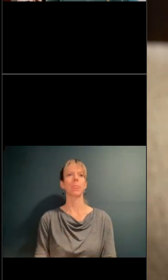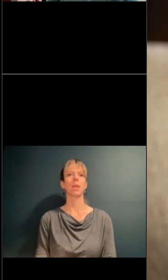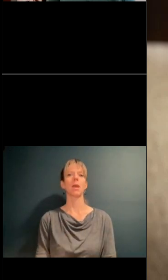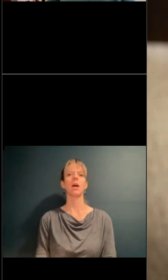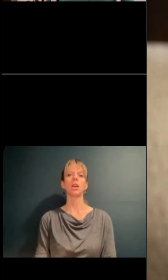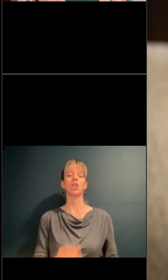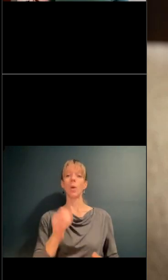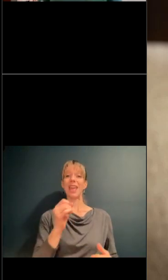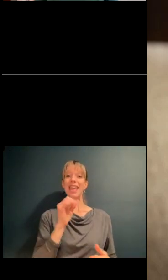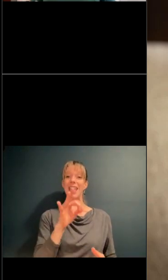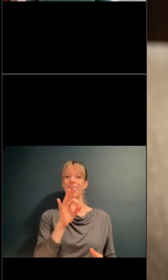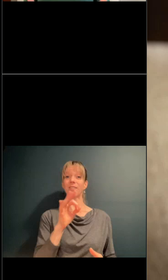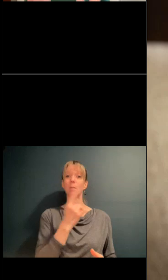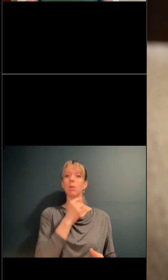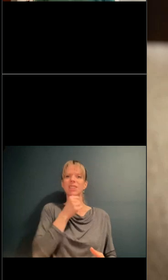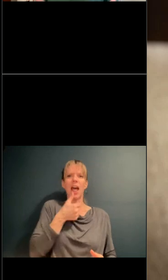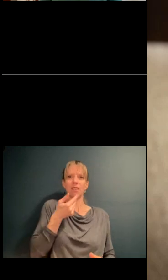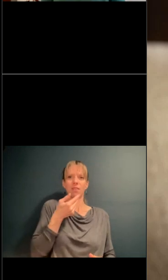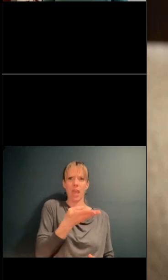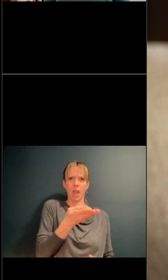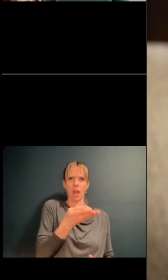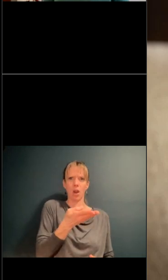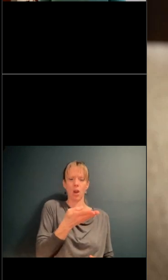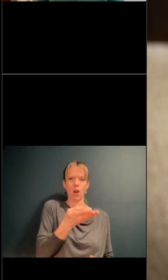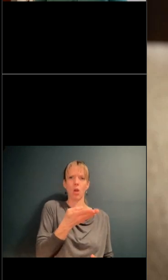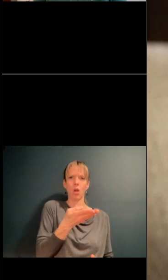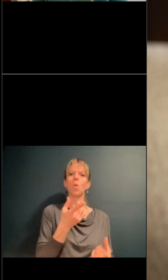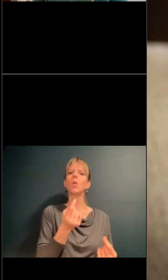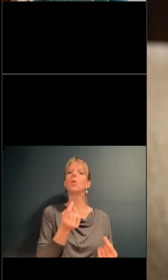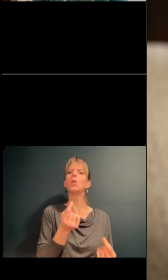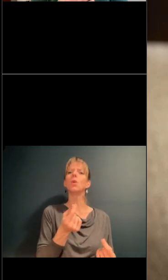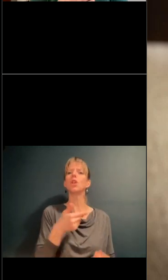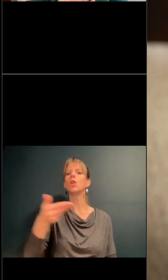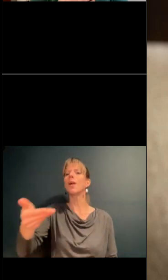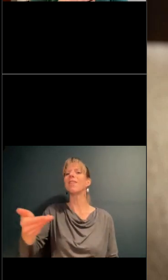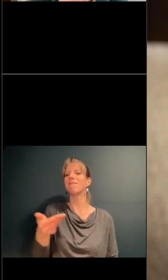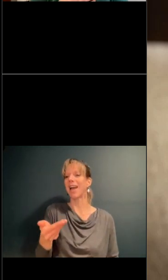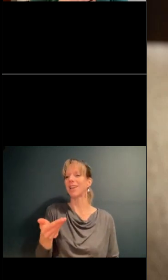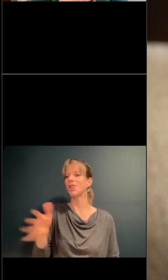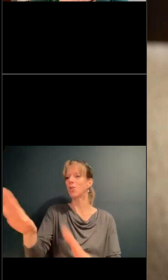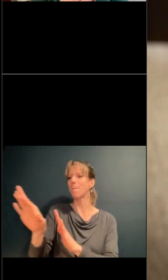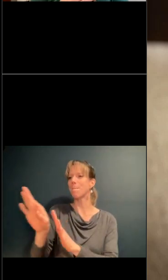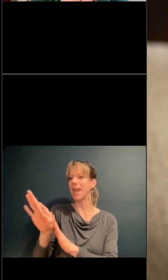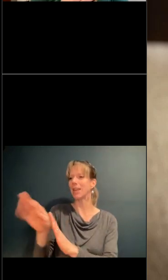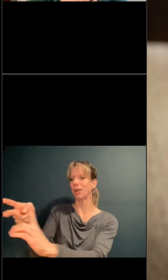There is something powerful about being picked by someone else. Something awfully wounding when we are not,